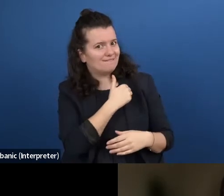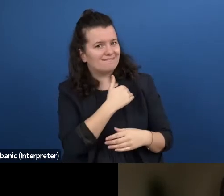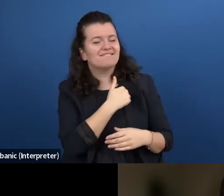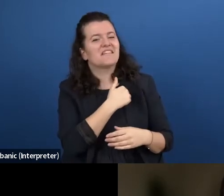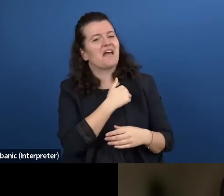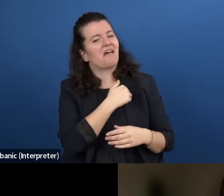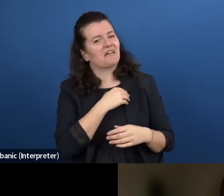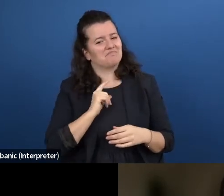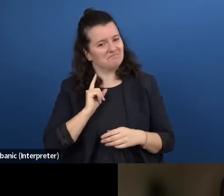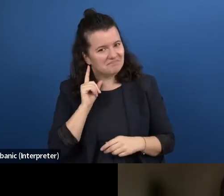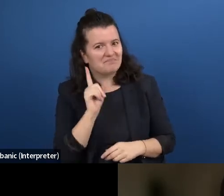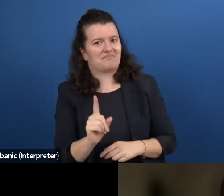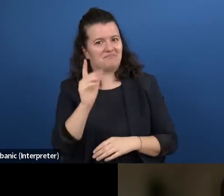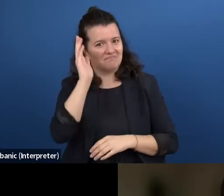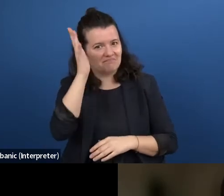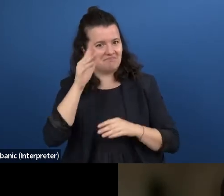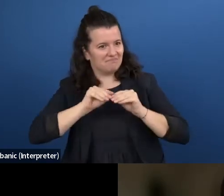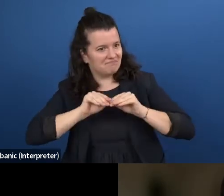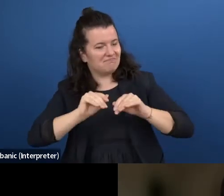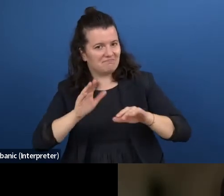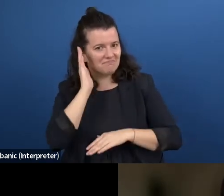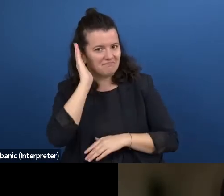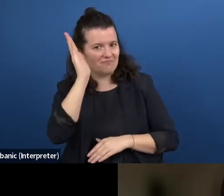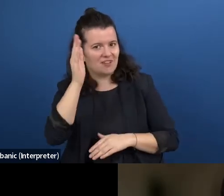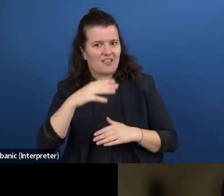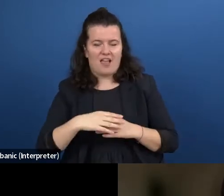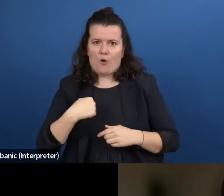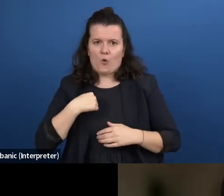I'm very honoured to be here on behalf of the EDF.